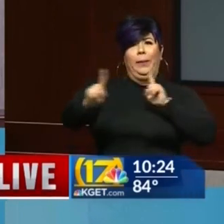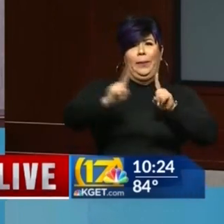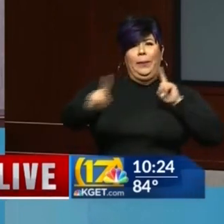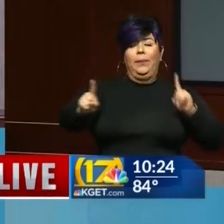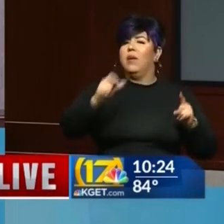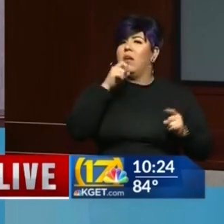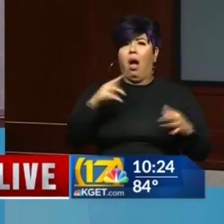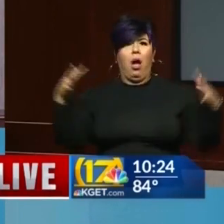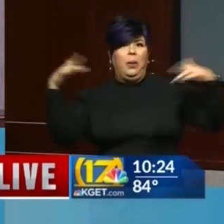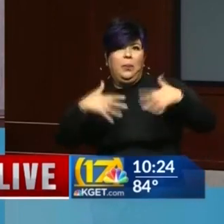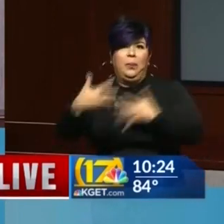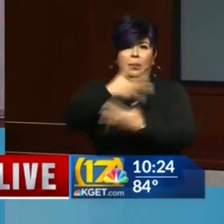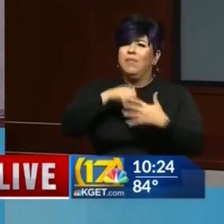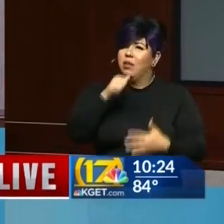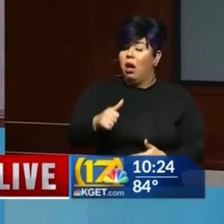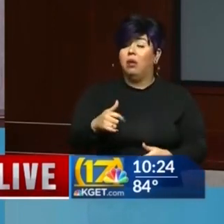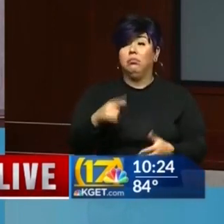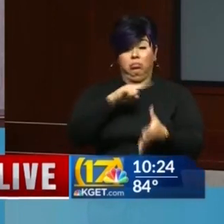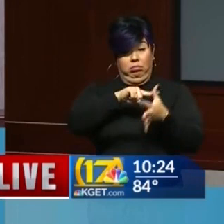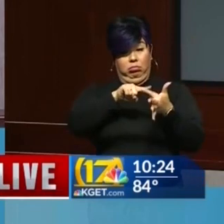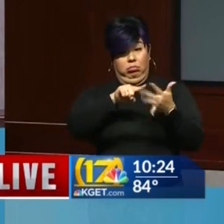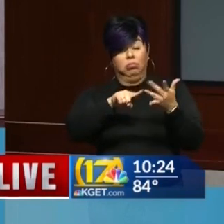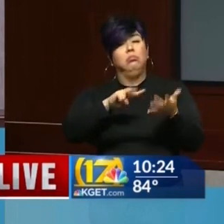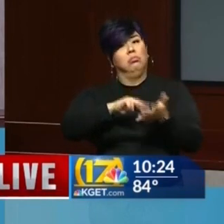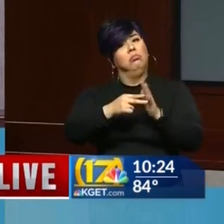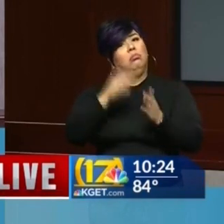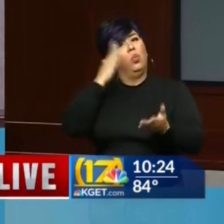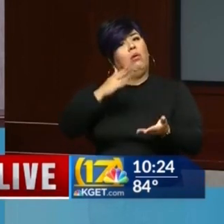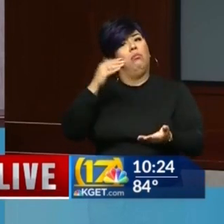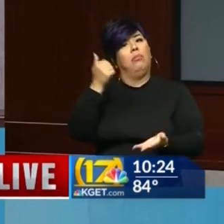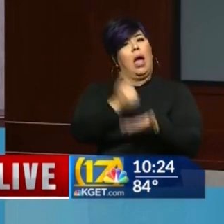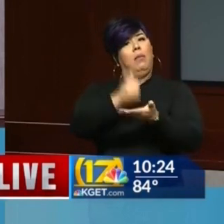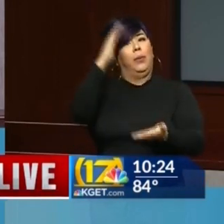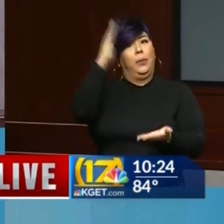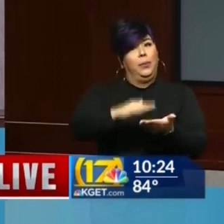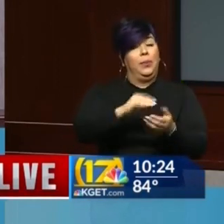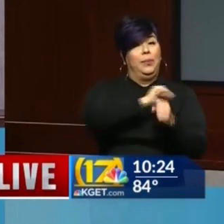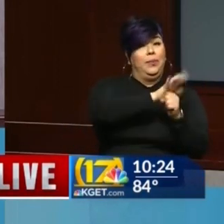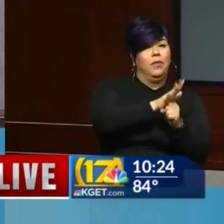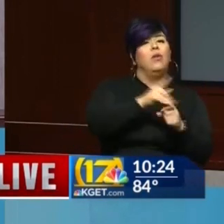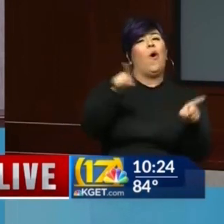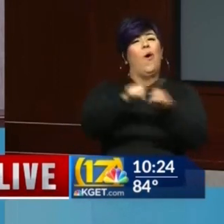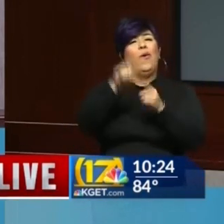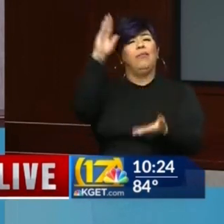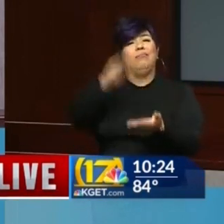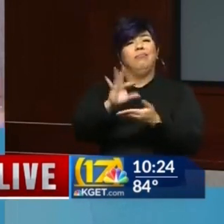RESIDENTS TO CONTINUE WITH THOSE MITIGATION MEASURES, WEARING A MASK. WASHING YOUR HANDS, SOCIAL